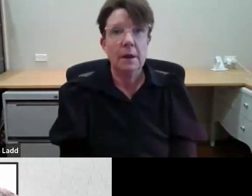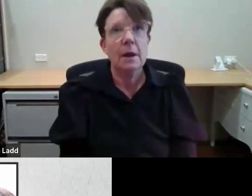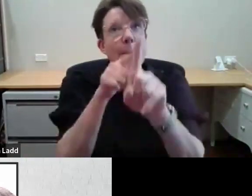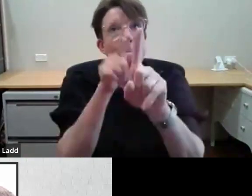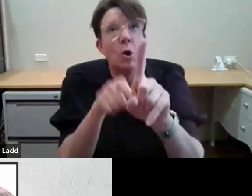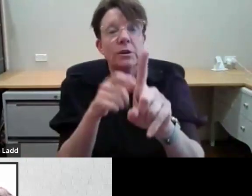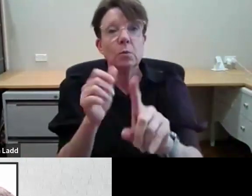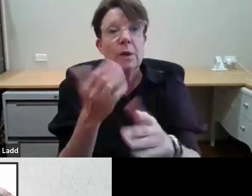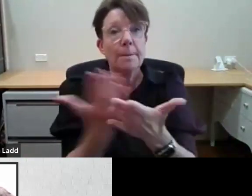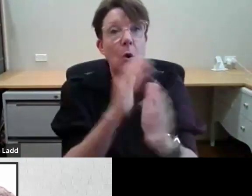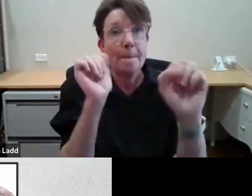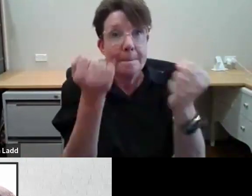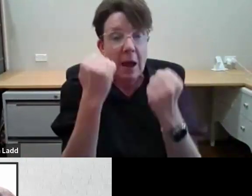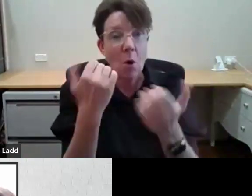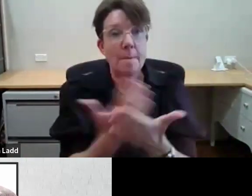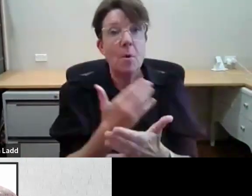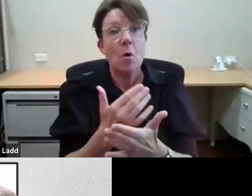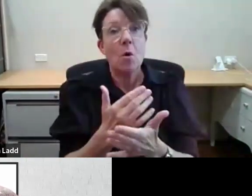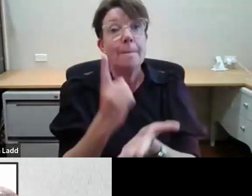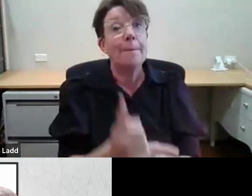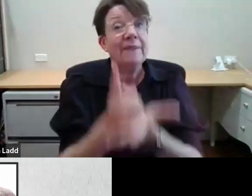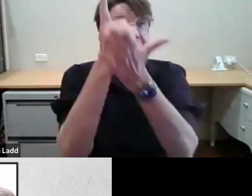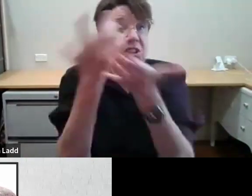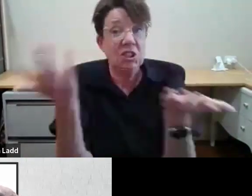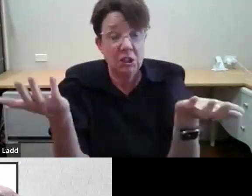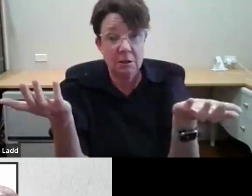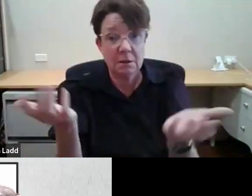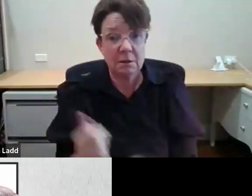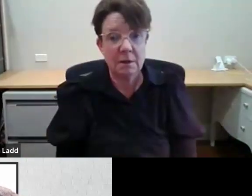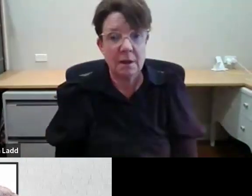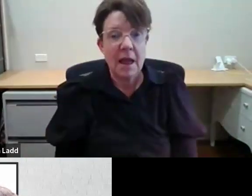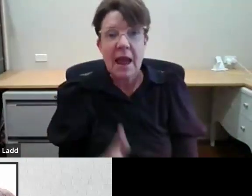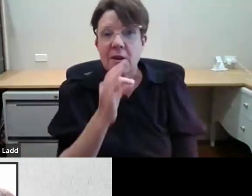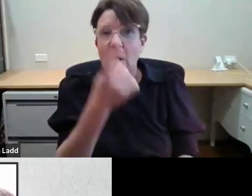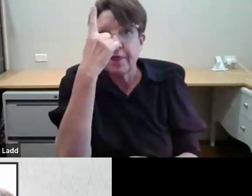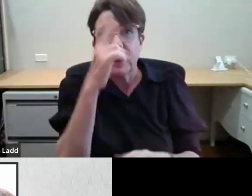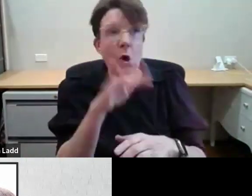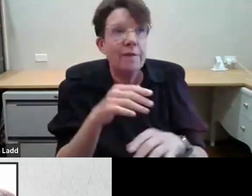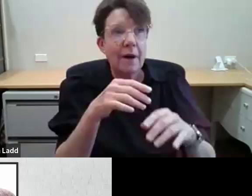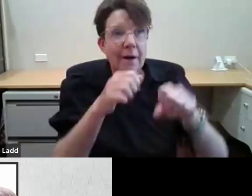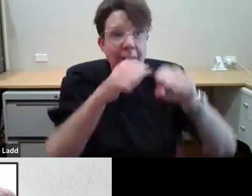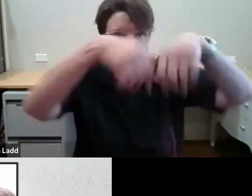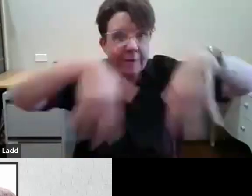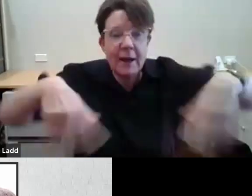Part of it is, had to be get greater self-awareness about how our power structures work?